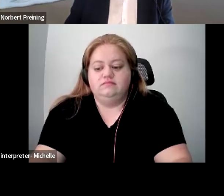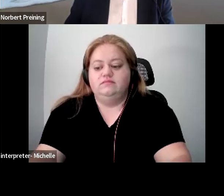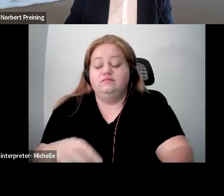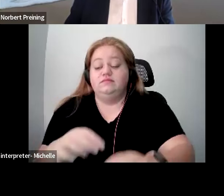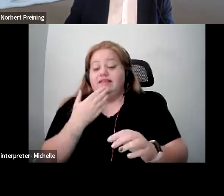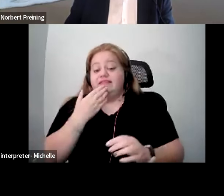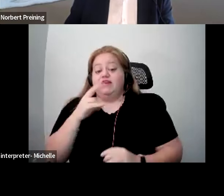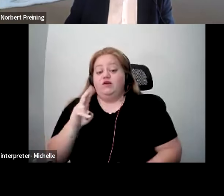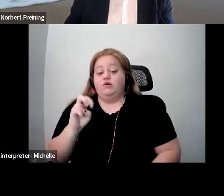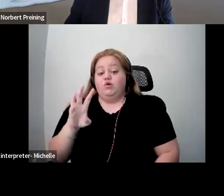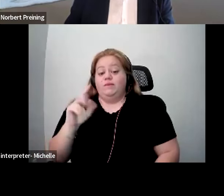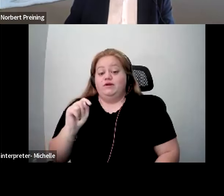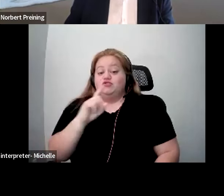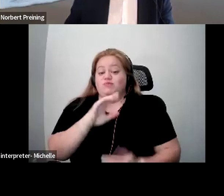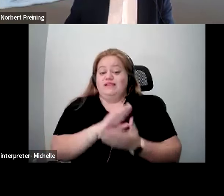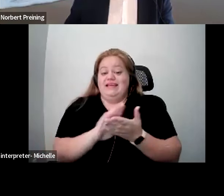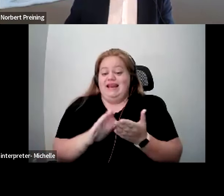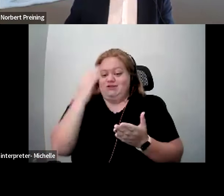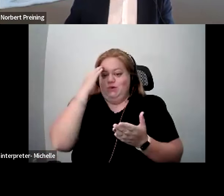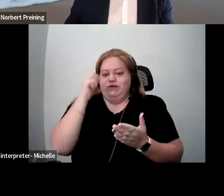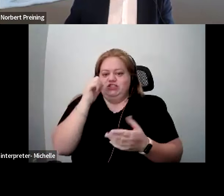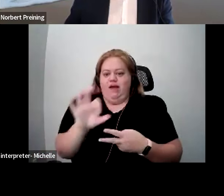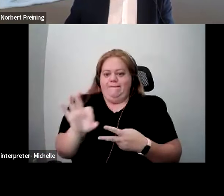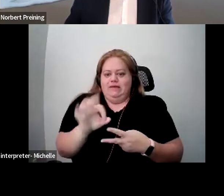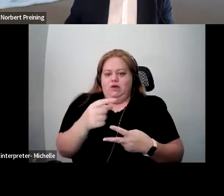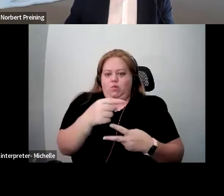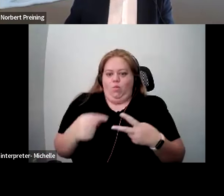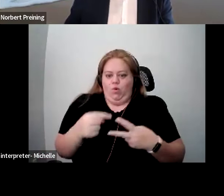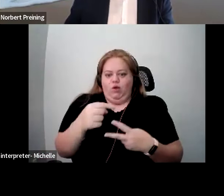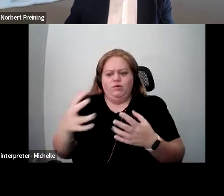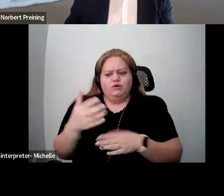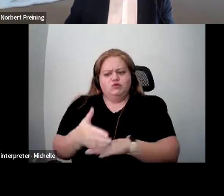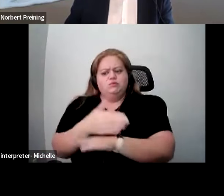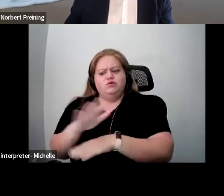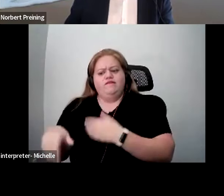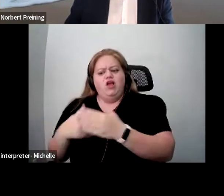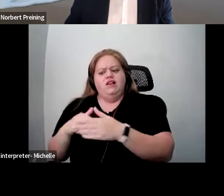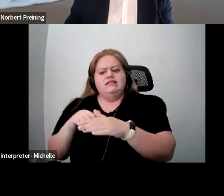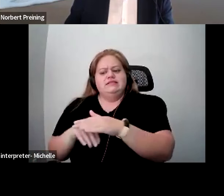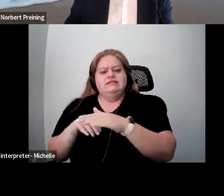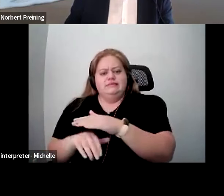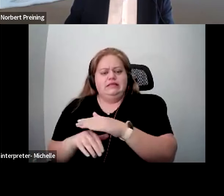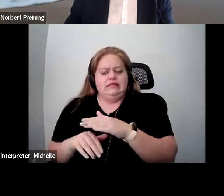and that it's not an either/or. We would really like to improve accessibility everywhere.